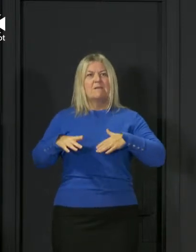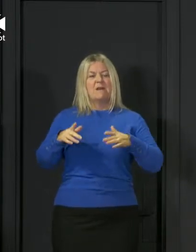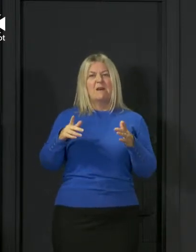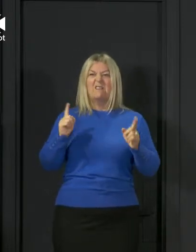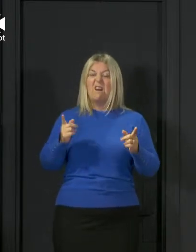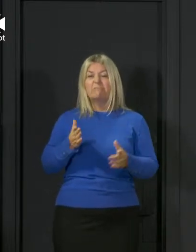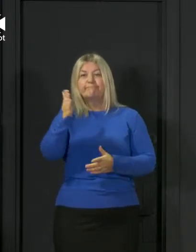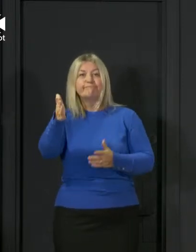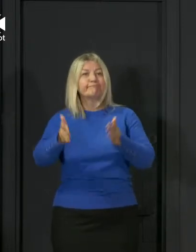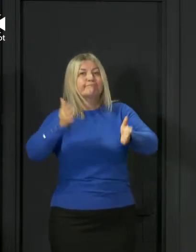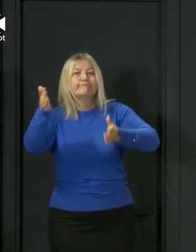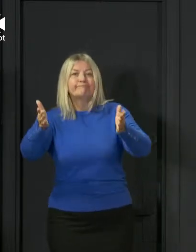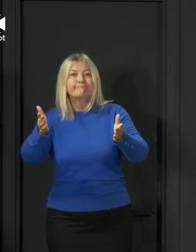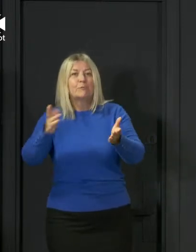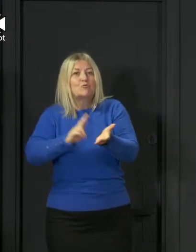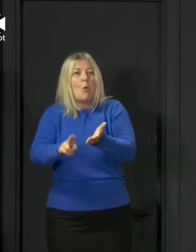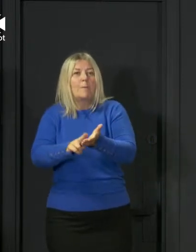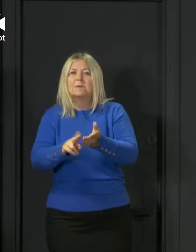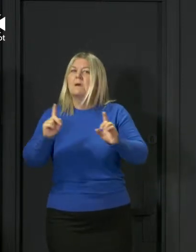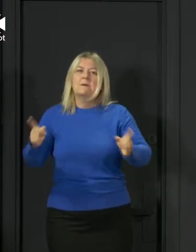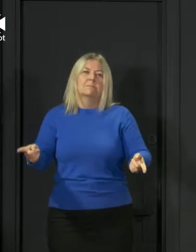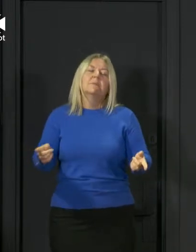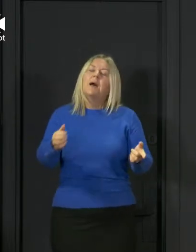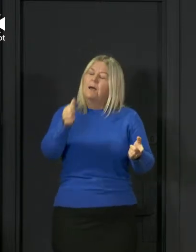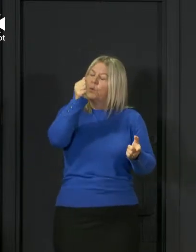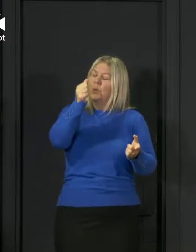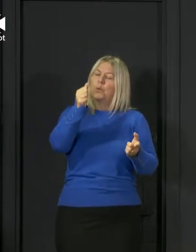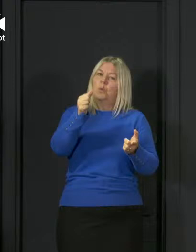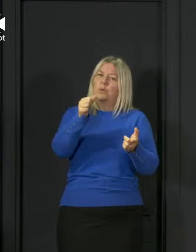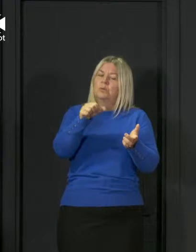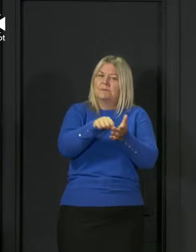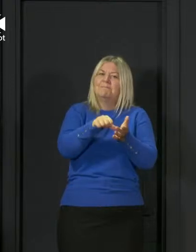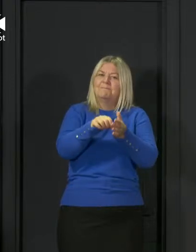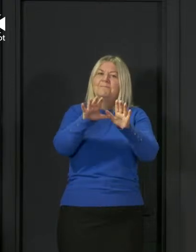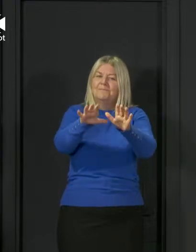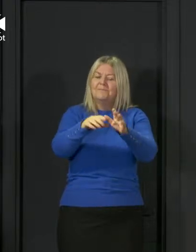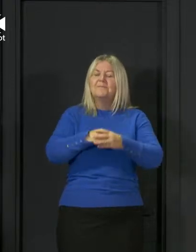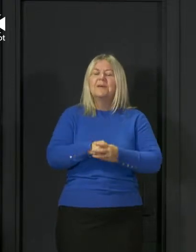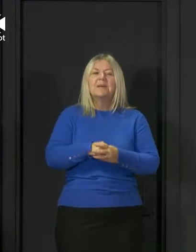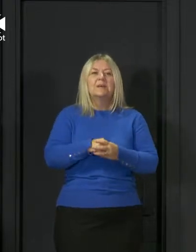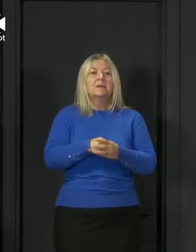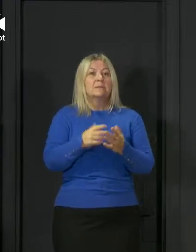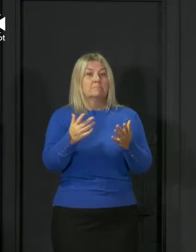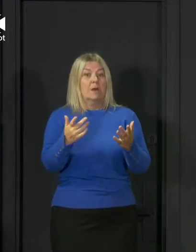and it's a massive inconvenience. I absolutely understand that, but right at this moment,